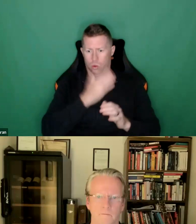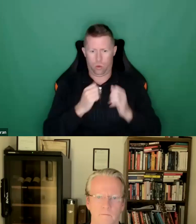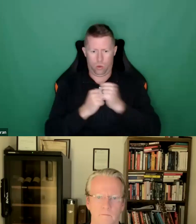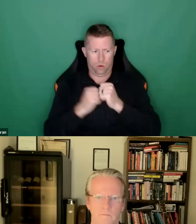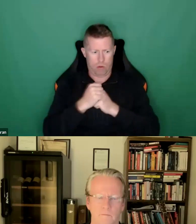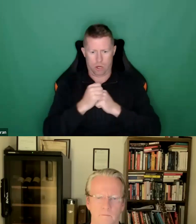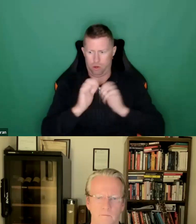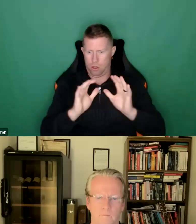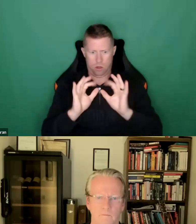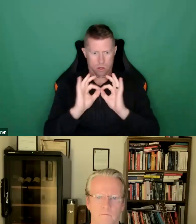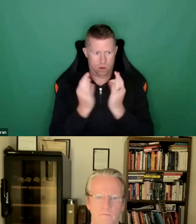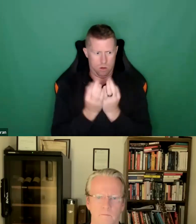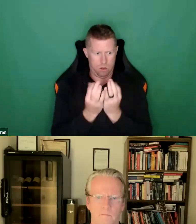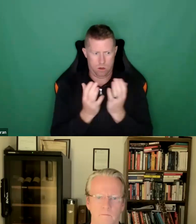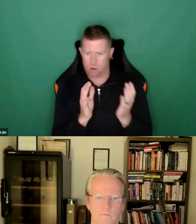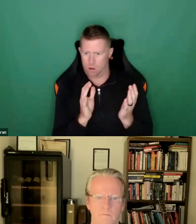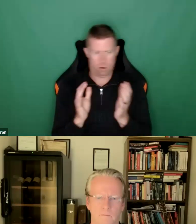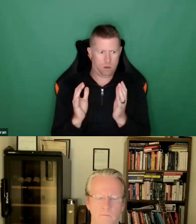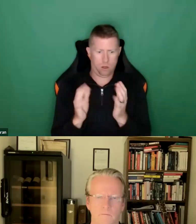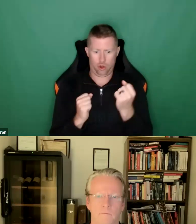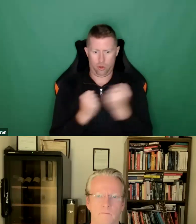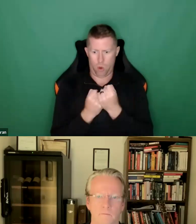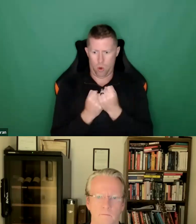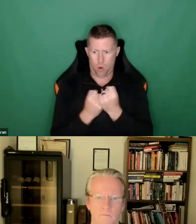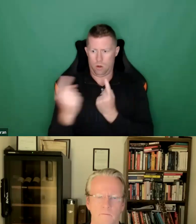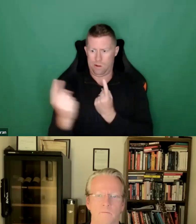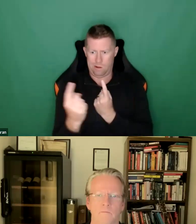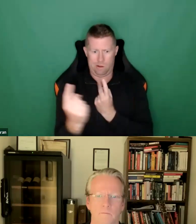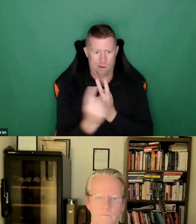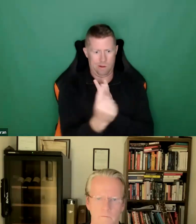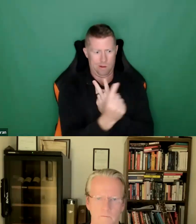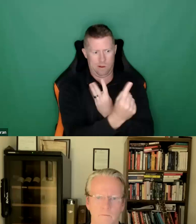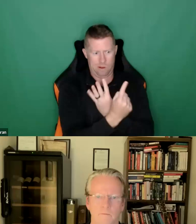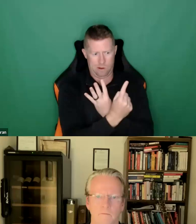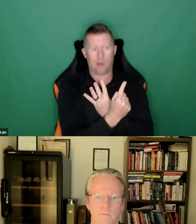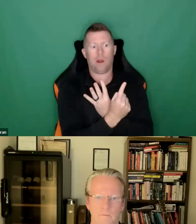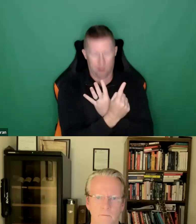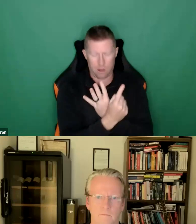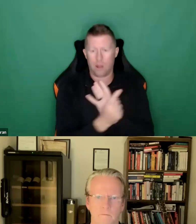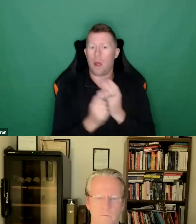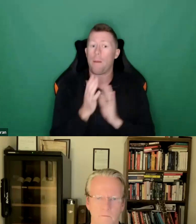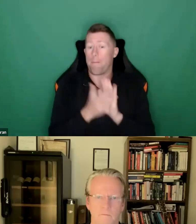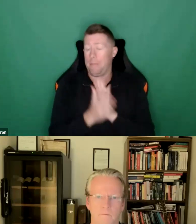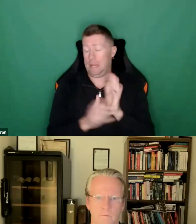emotional, physical and language, communication. The cultural aspects of life. The spiritual. All of those sorts of things. Just